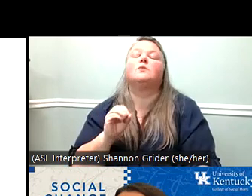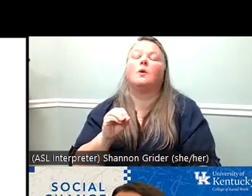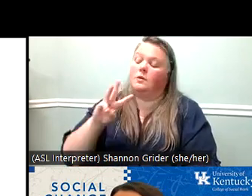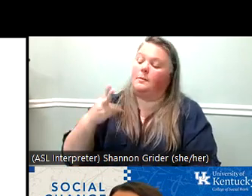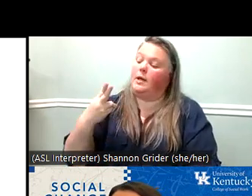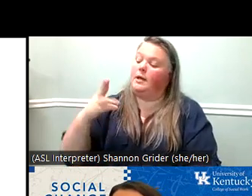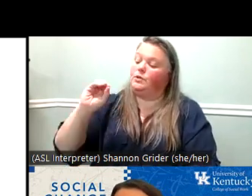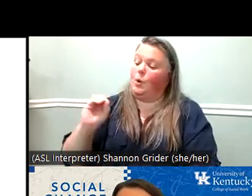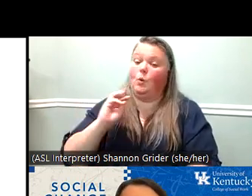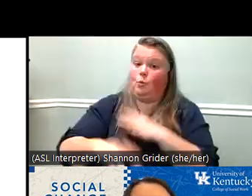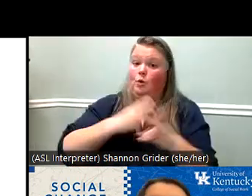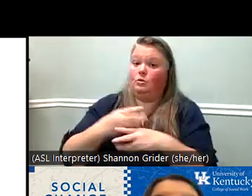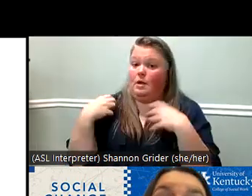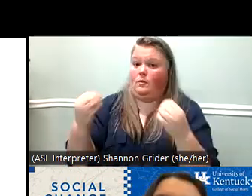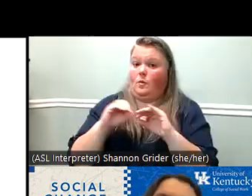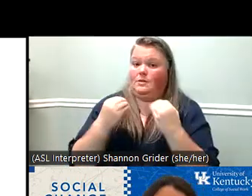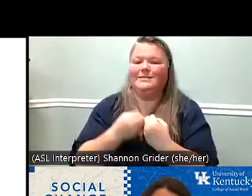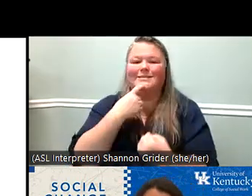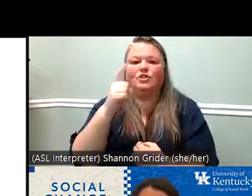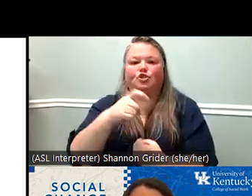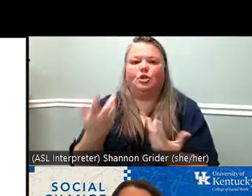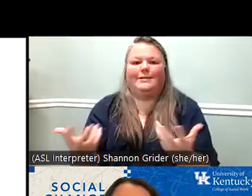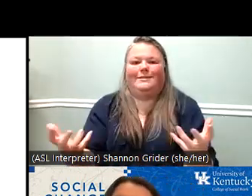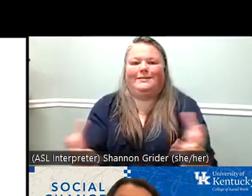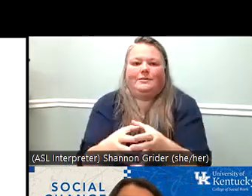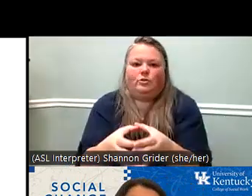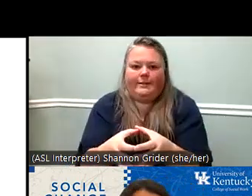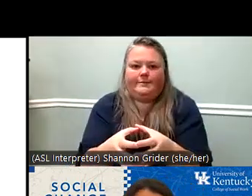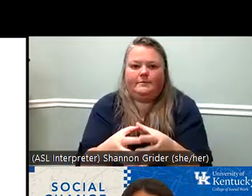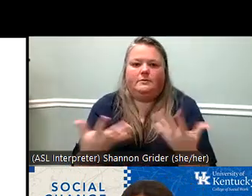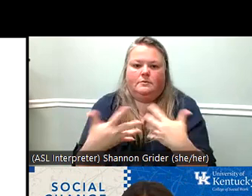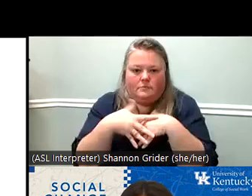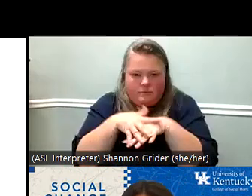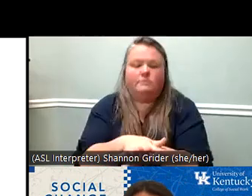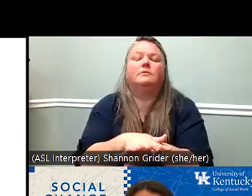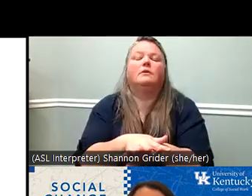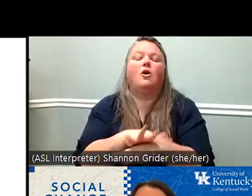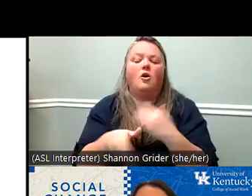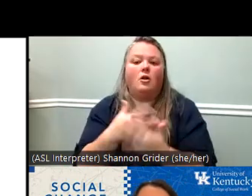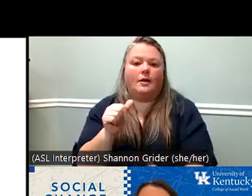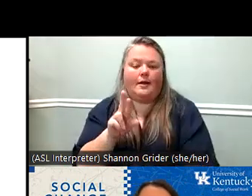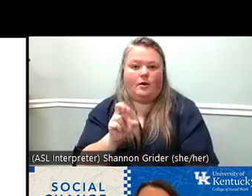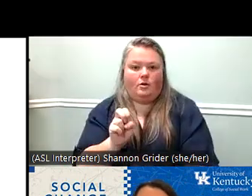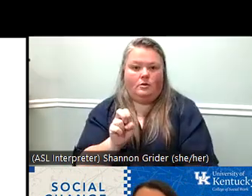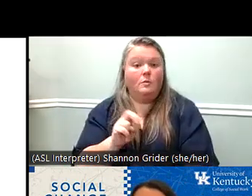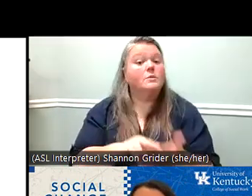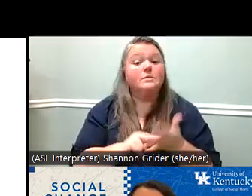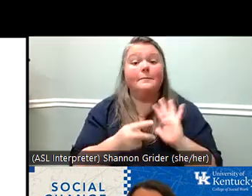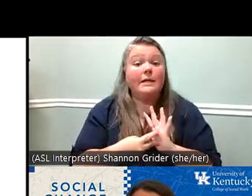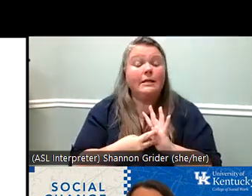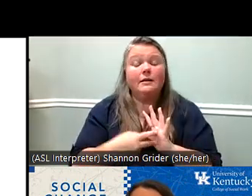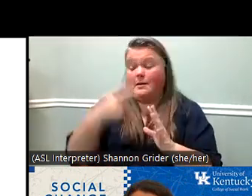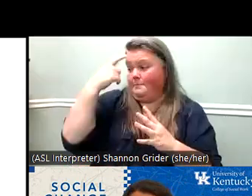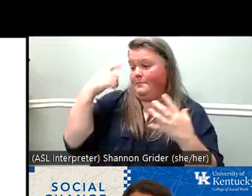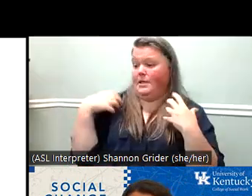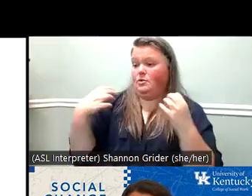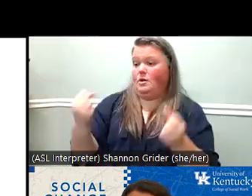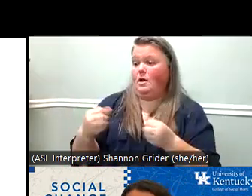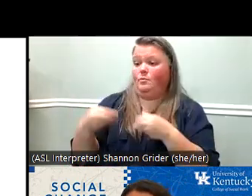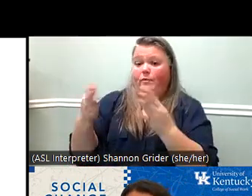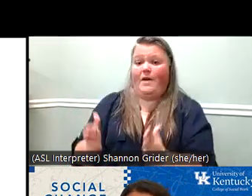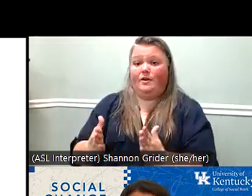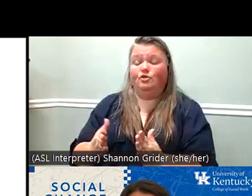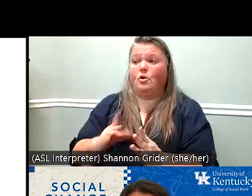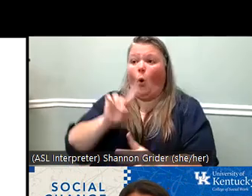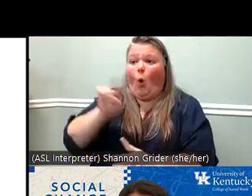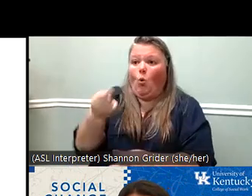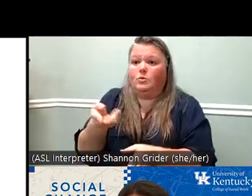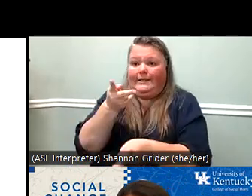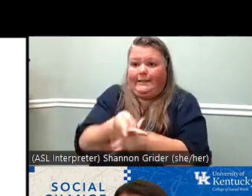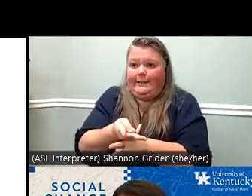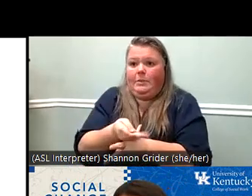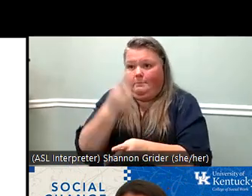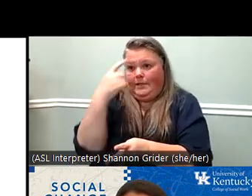DEALS WITH MENTAL HEALTH, THIS PROVIDER, RIGHT, BECAUSE THE FRACTURE TURNED CARE DOESN'T WORK WELL. PEOPLE GET LOST, SO THE WORLD HEALTH ORGANIZATION SAYS WE NEED